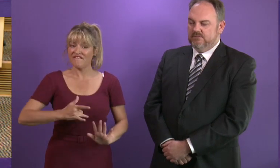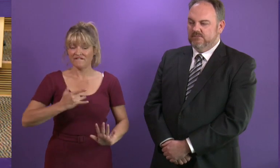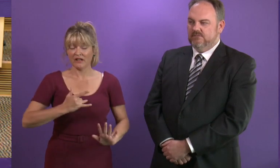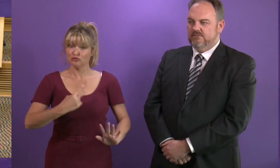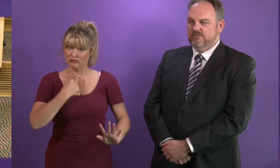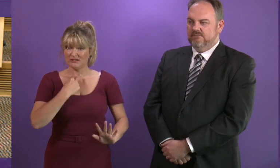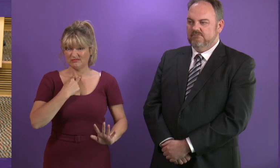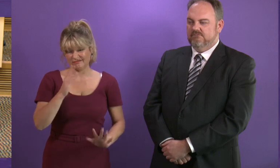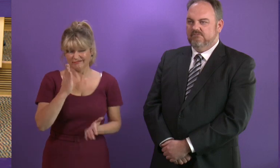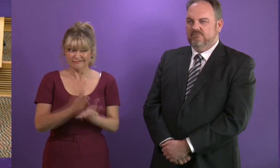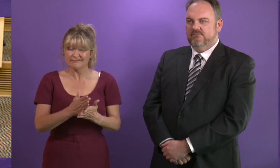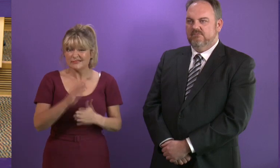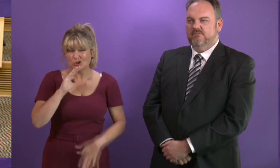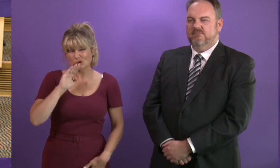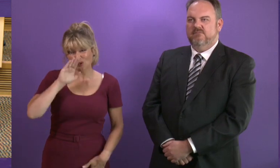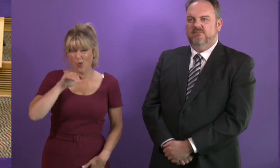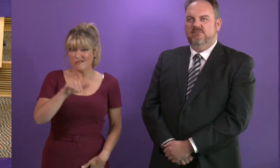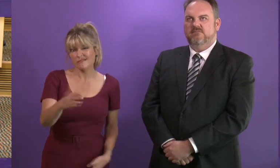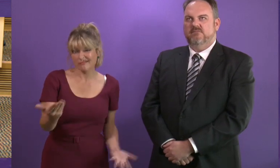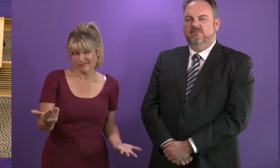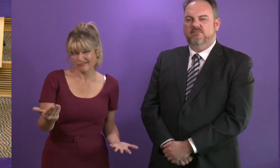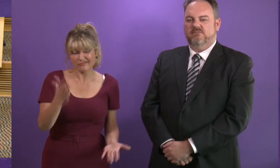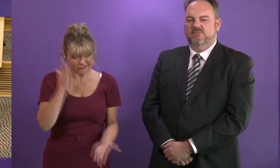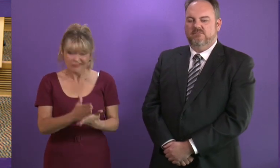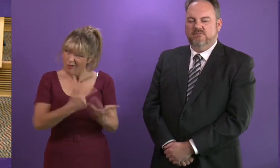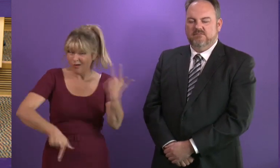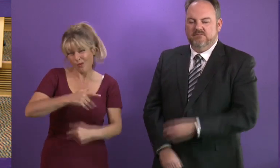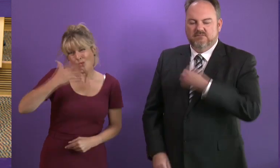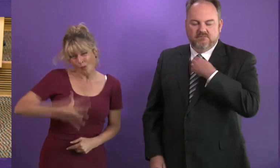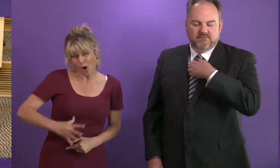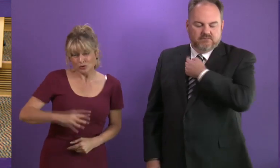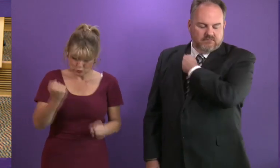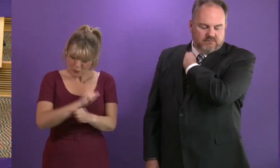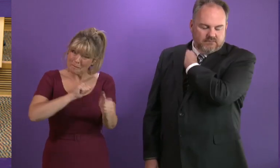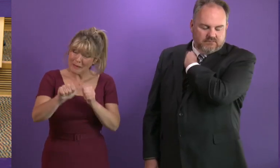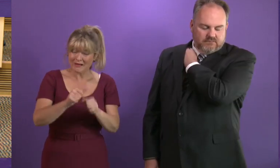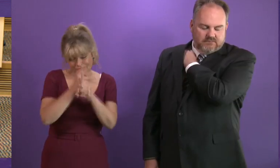all of us want to do our level best to protect children, particularly vulnerable children,